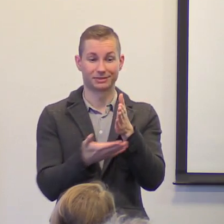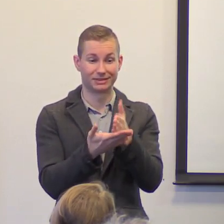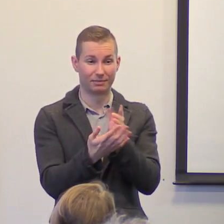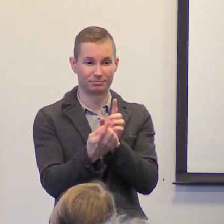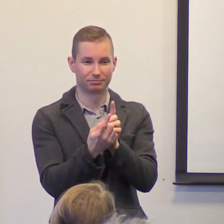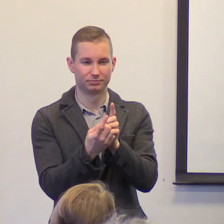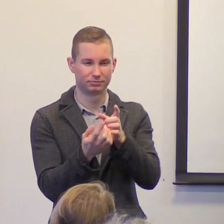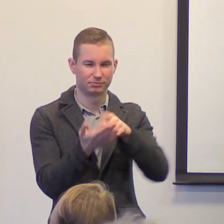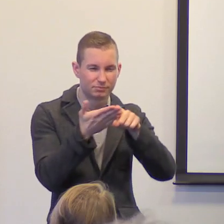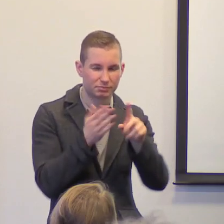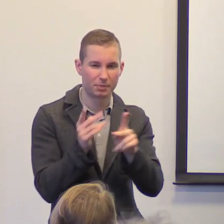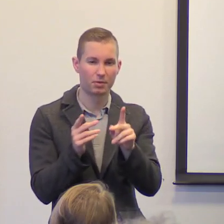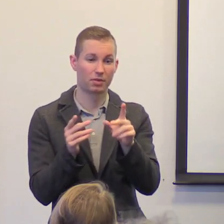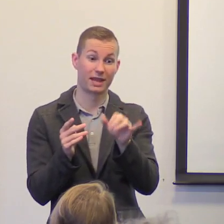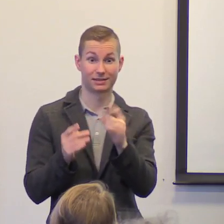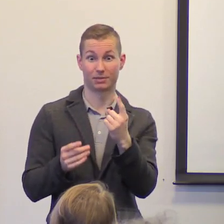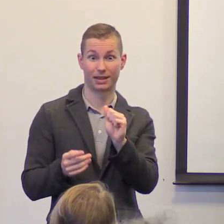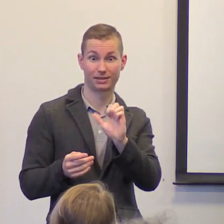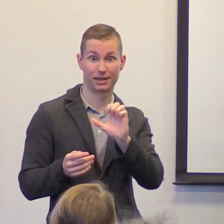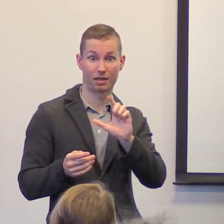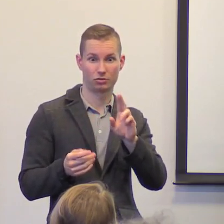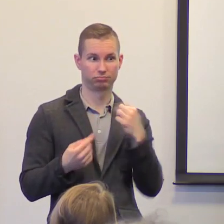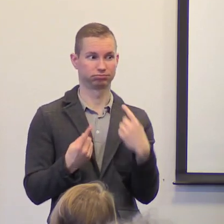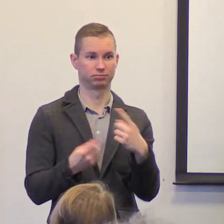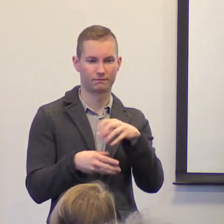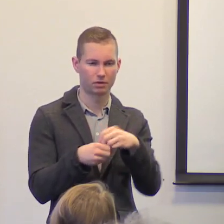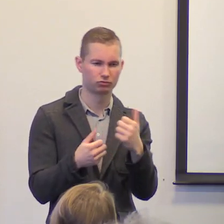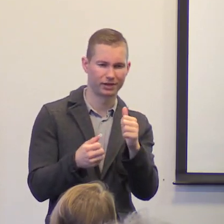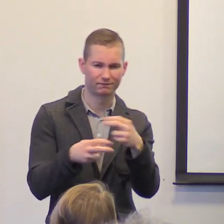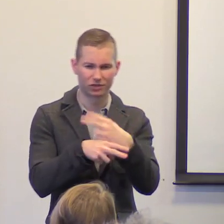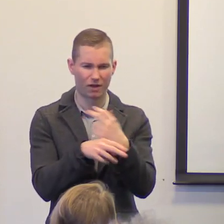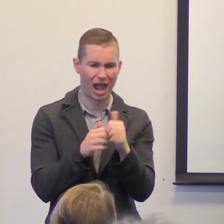is one thing the ACLU of Illinois has been involved in trying to work out, "How do we